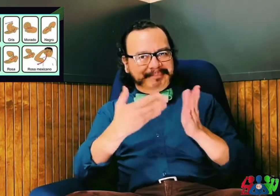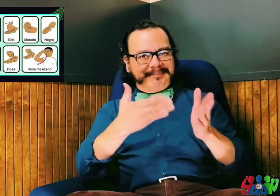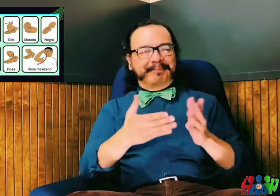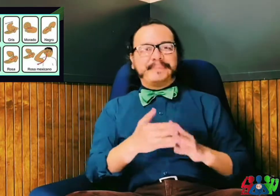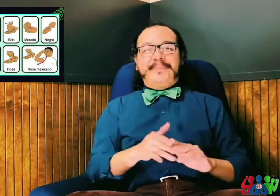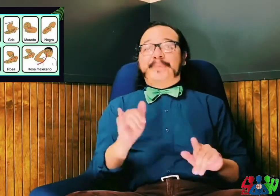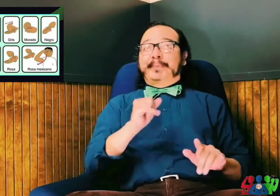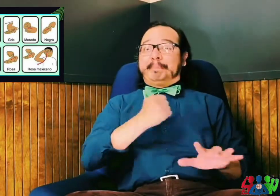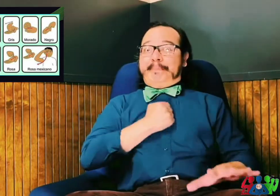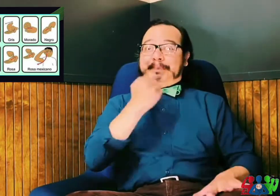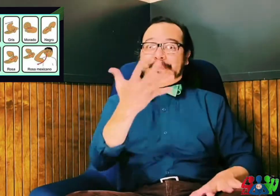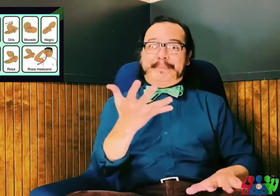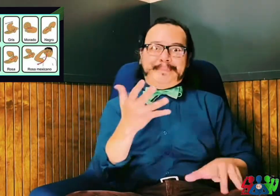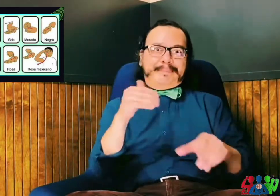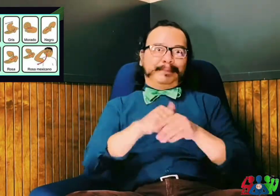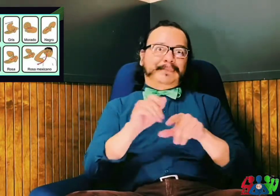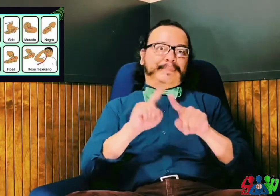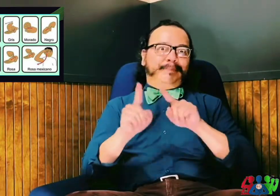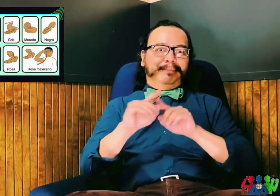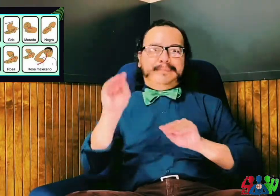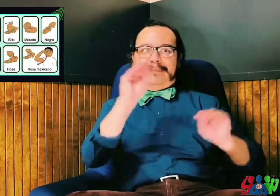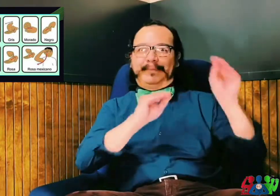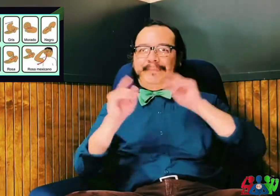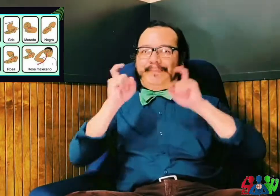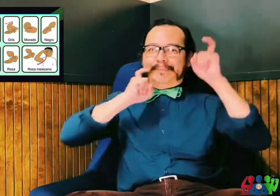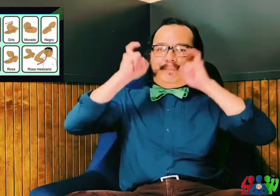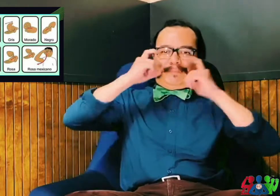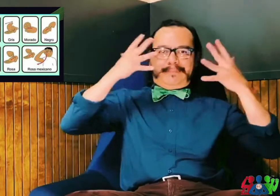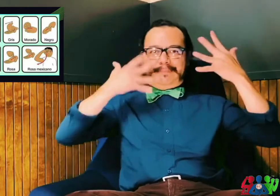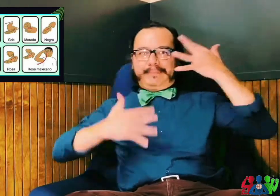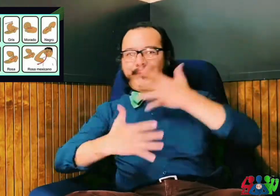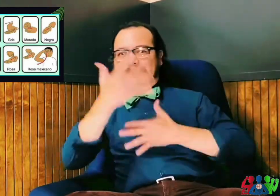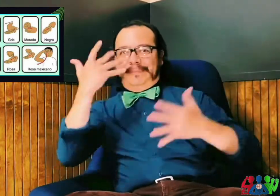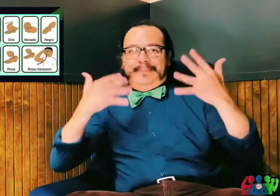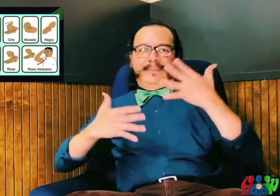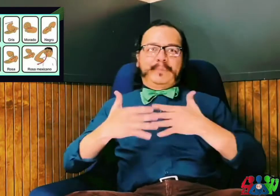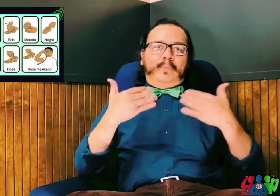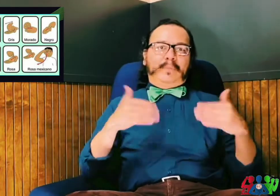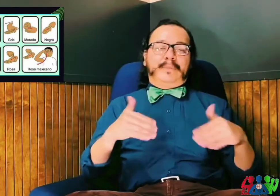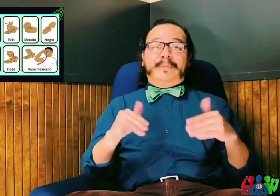Sign languages are expressed through manual articulations in combination with non-manual elements.